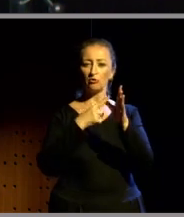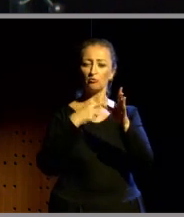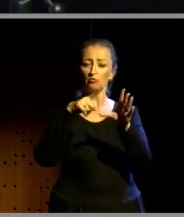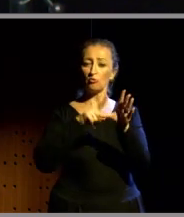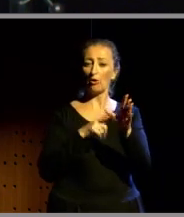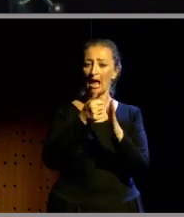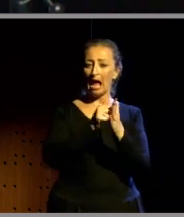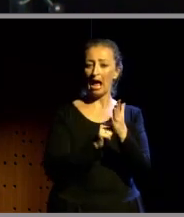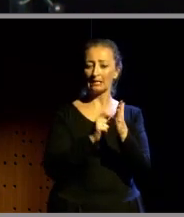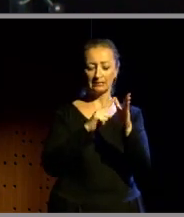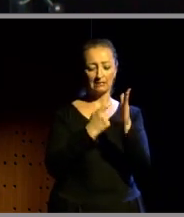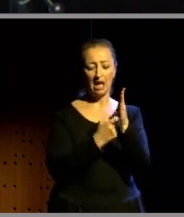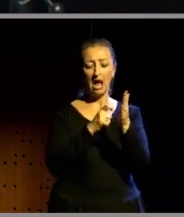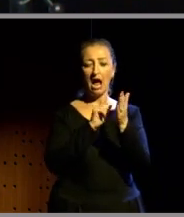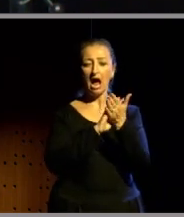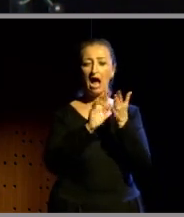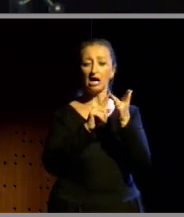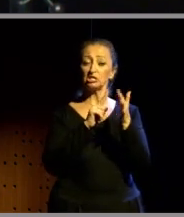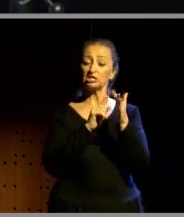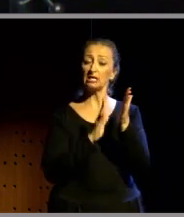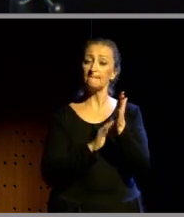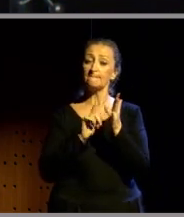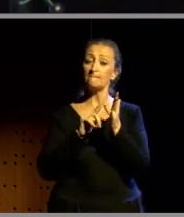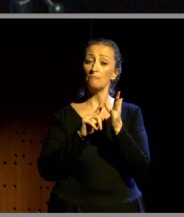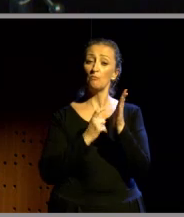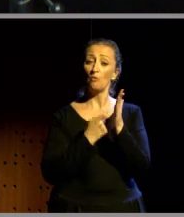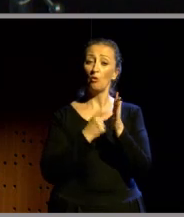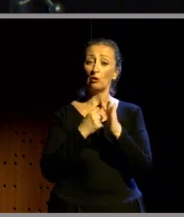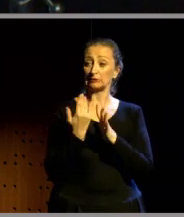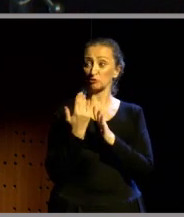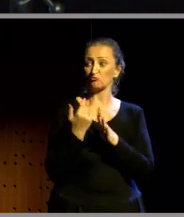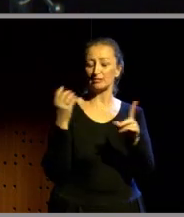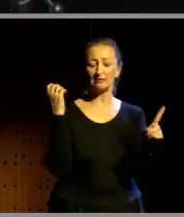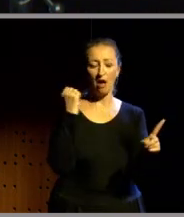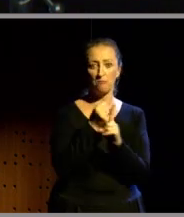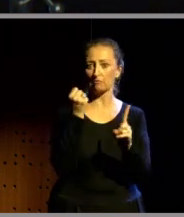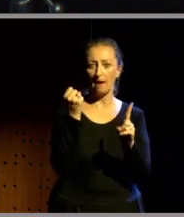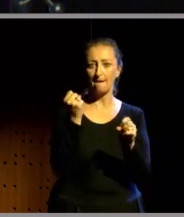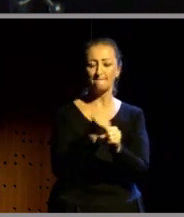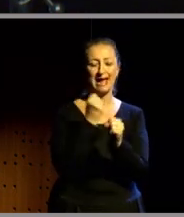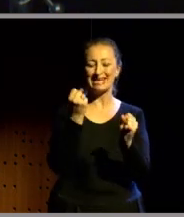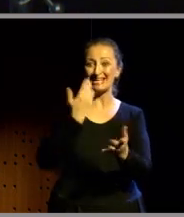Archie Moore has, of course, just made history as the first Australian,